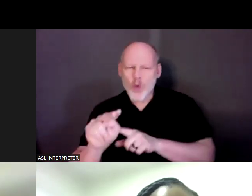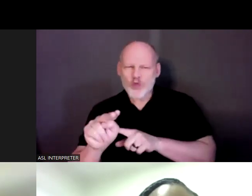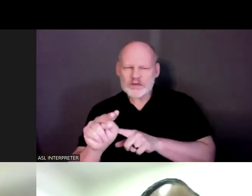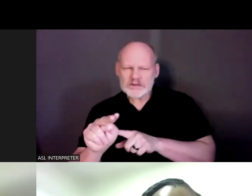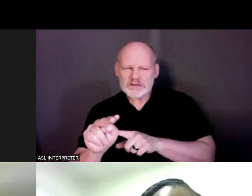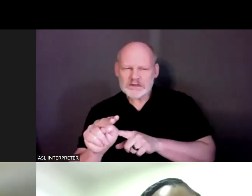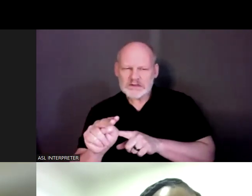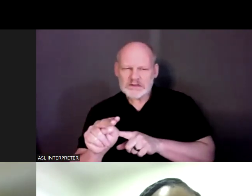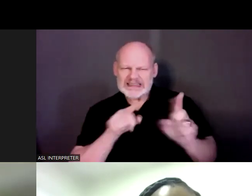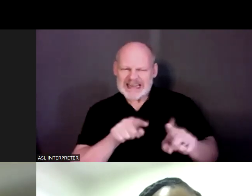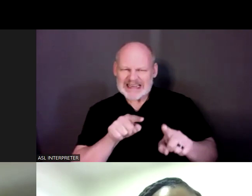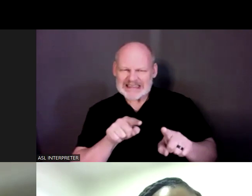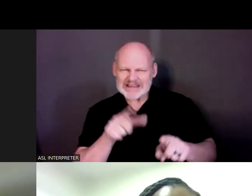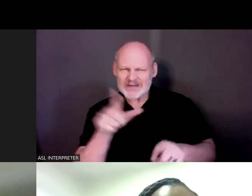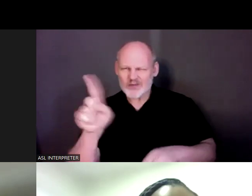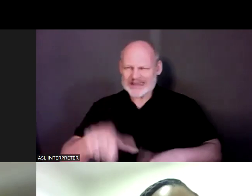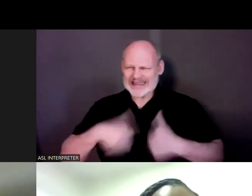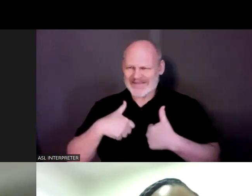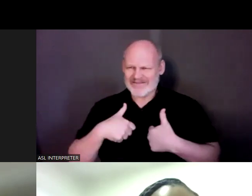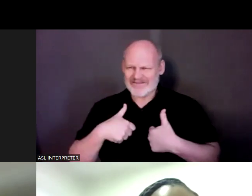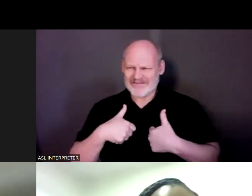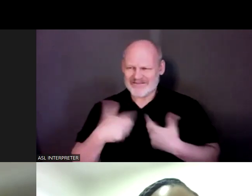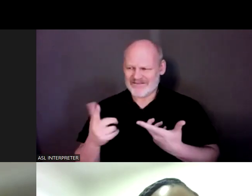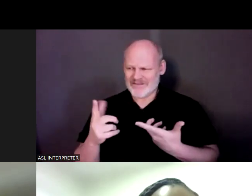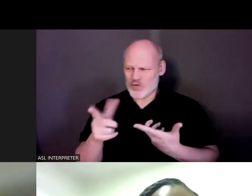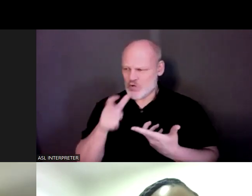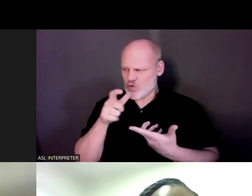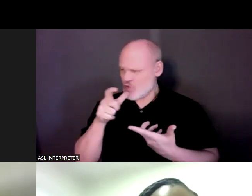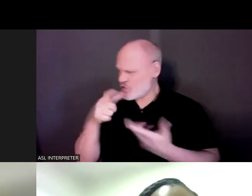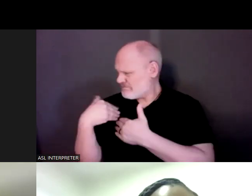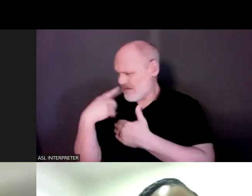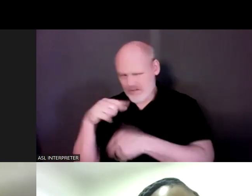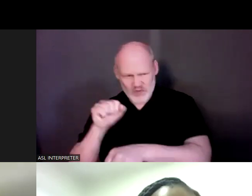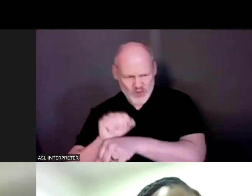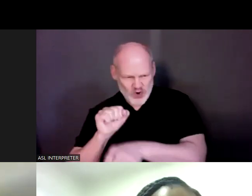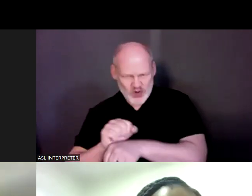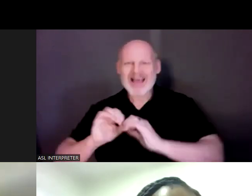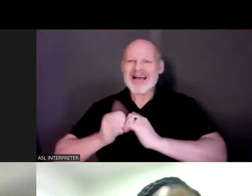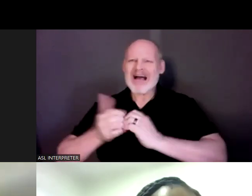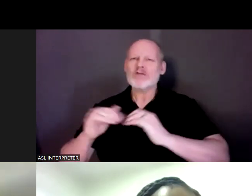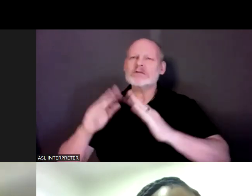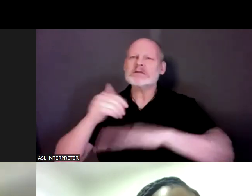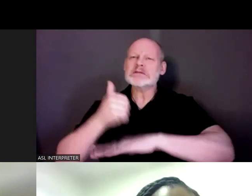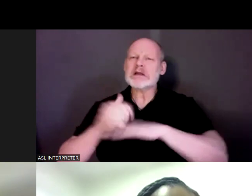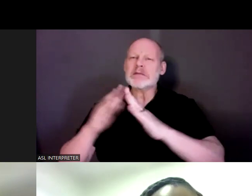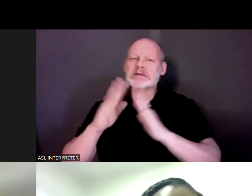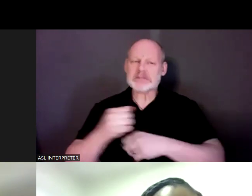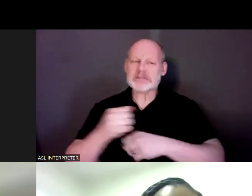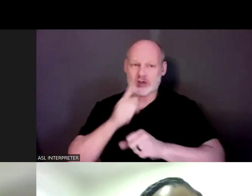Like who's supposed to be doing the work and then how do you really create systems to ensure that it's happening? So that was one of the big pieces. We received the grant,